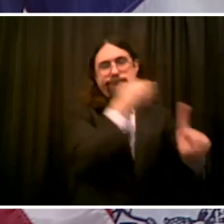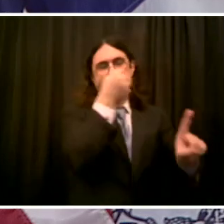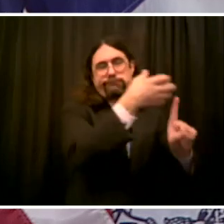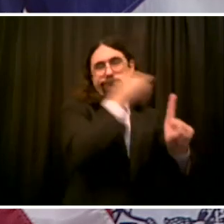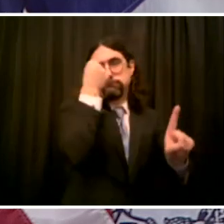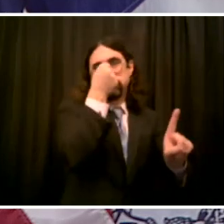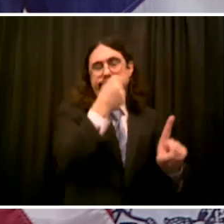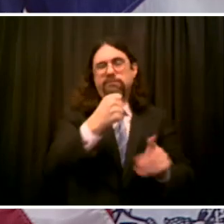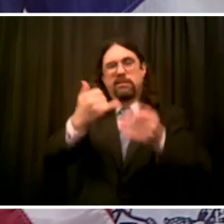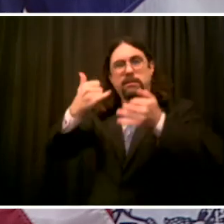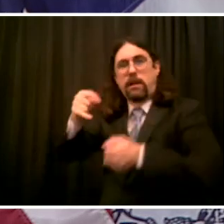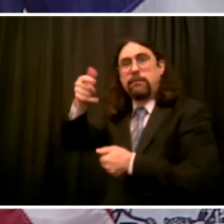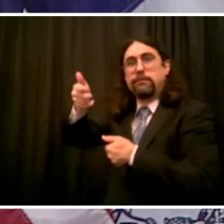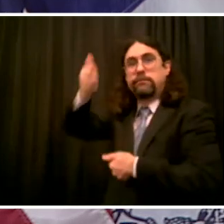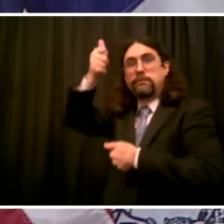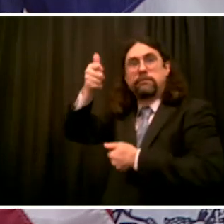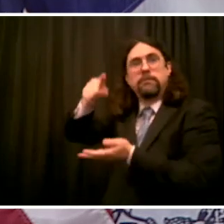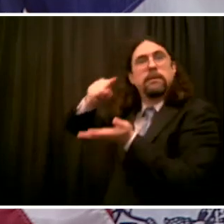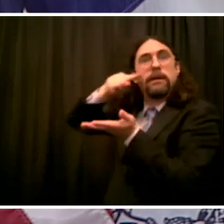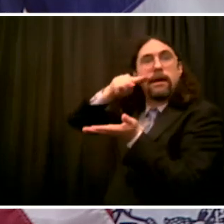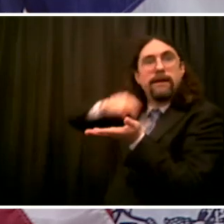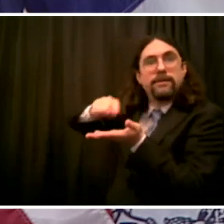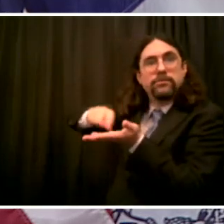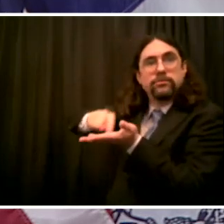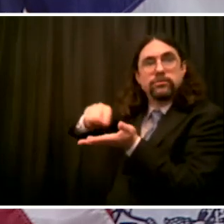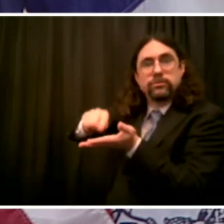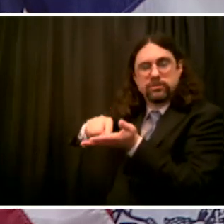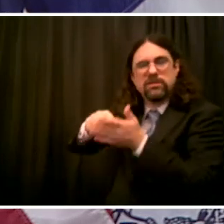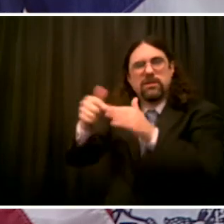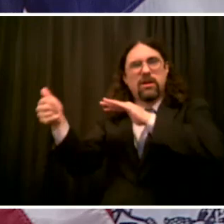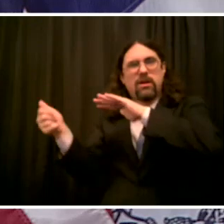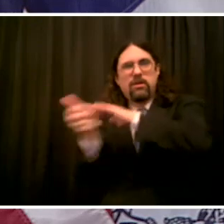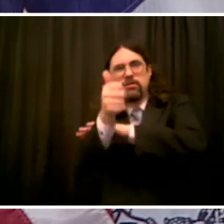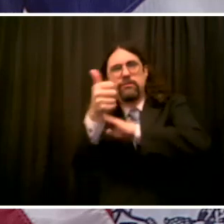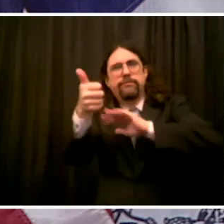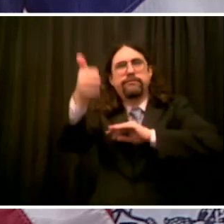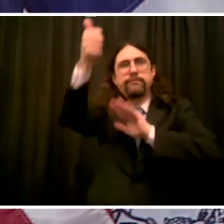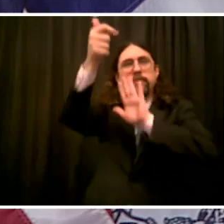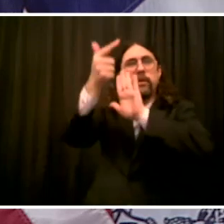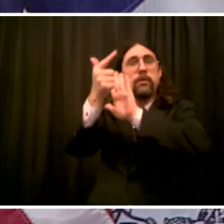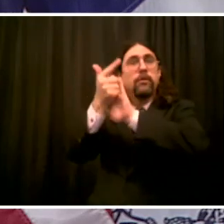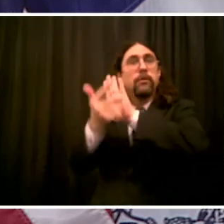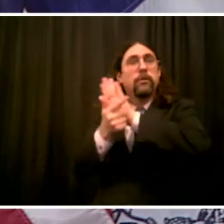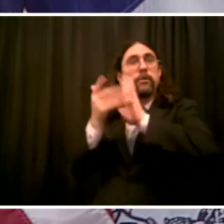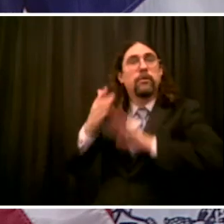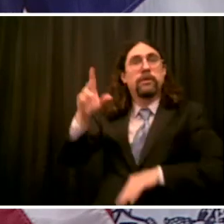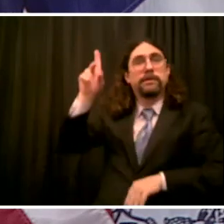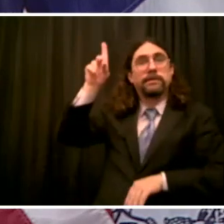LIMITED DUTY FOR THEU OTMECO OF THE CASE. AND OUR CONTROL